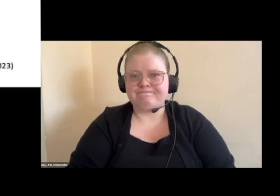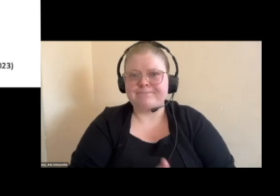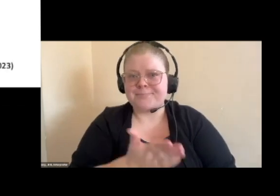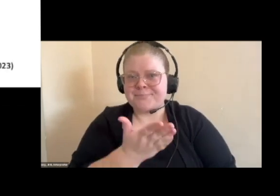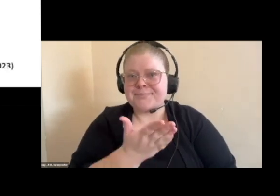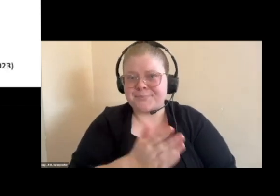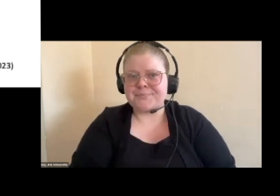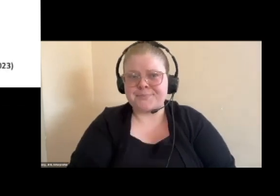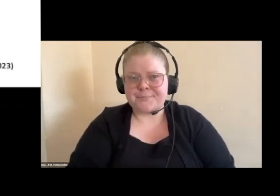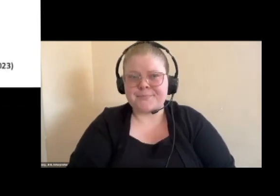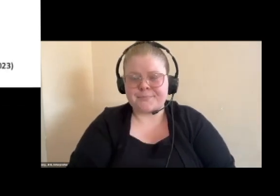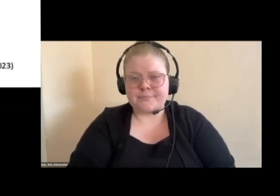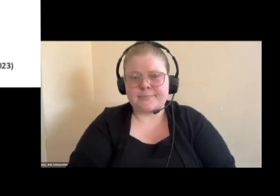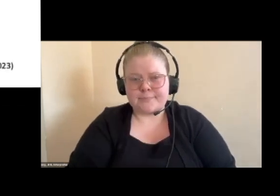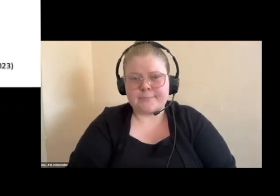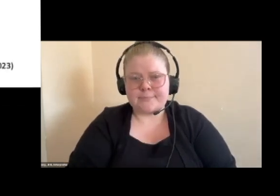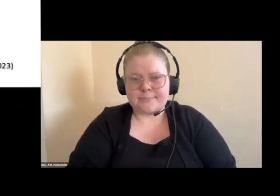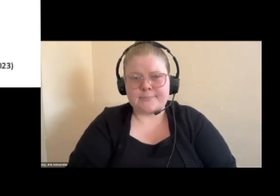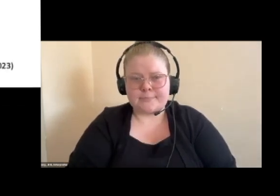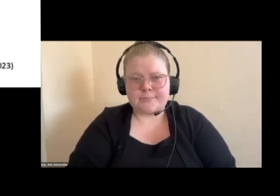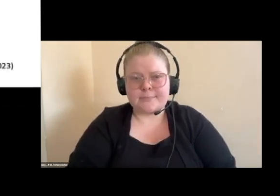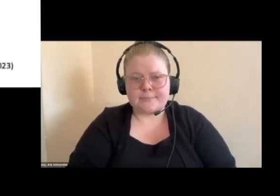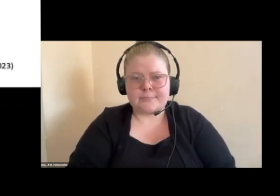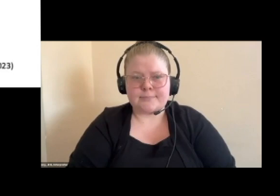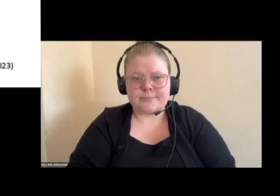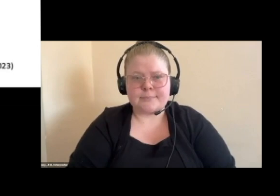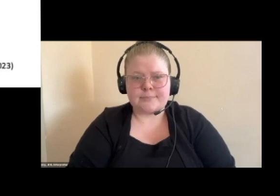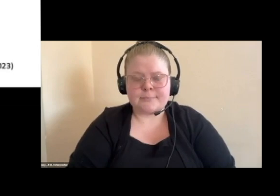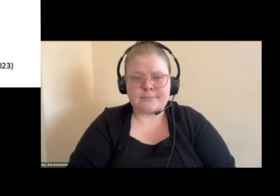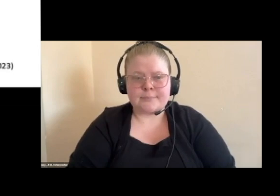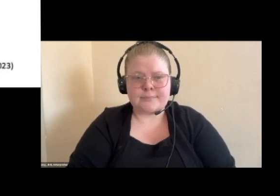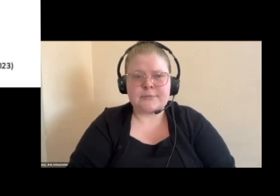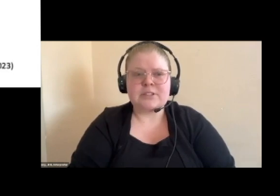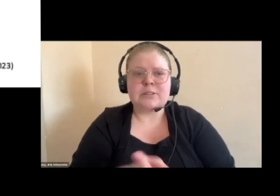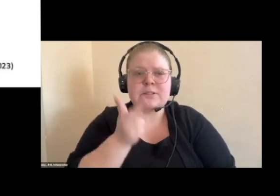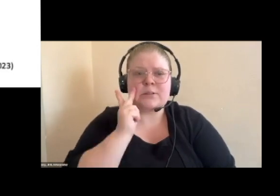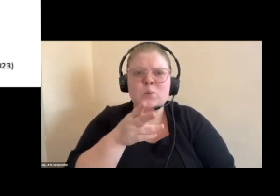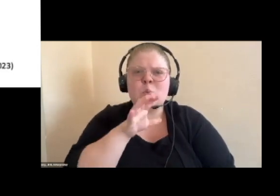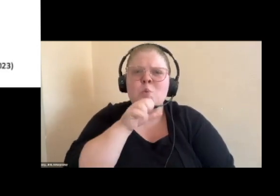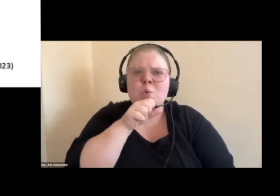In the orange is what is called excess mortality.